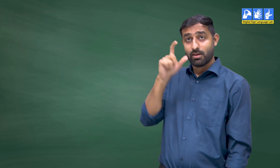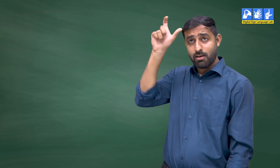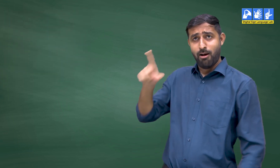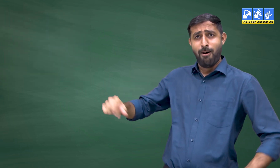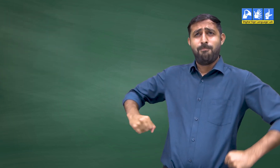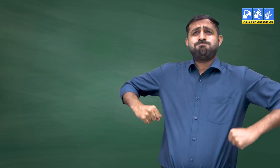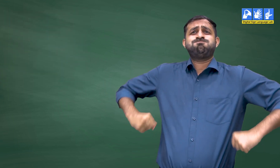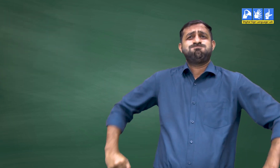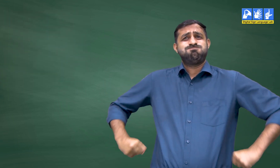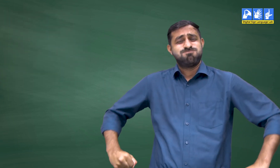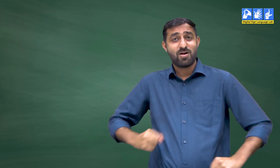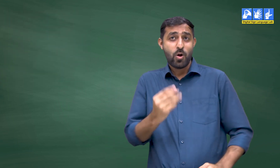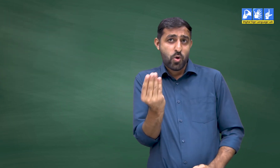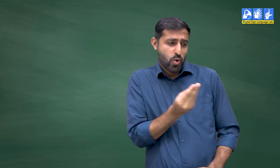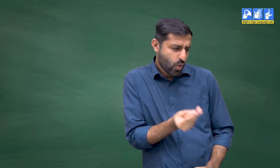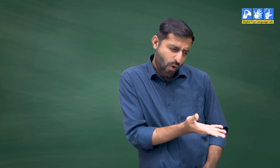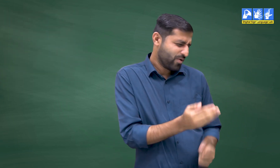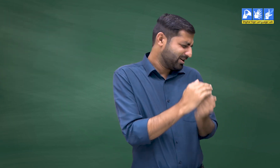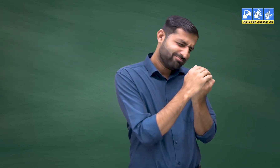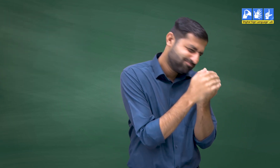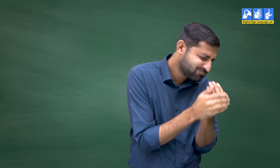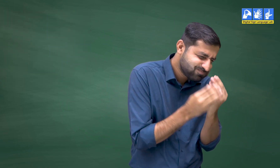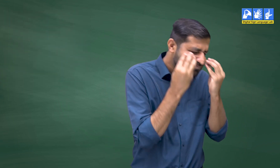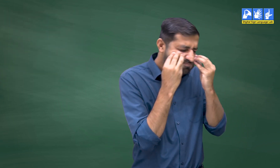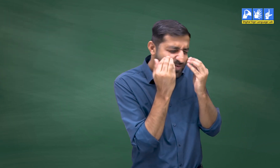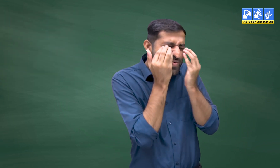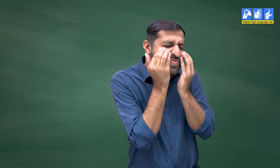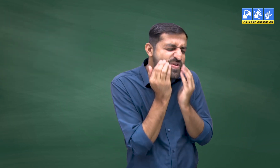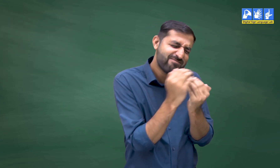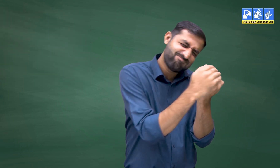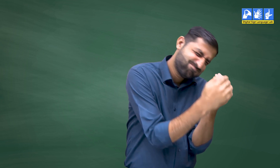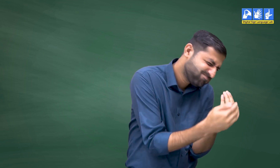Now Mrs. Pumphrey was a fat lady who loved her pet Tricki.